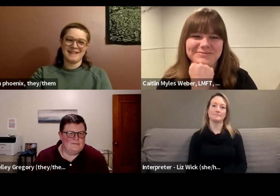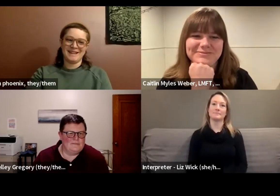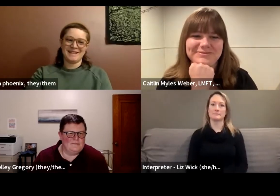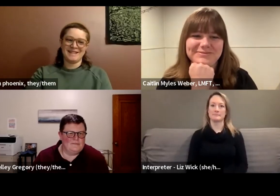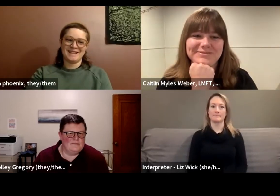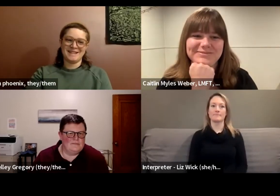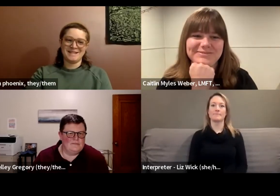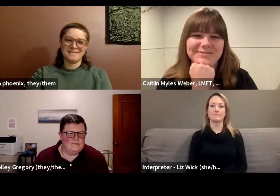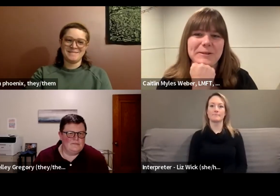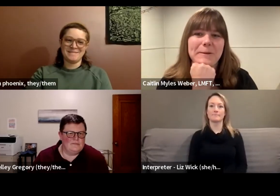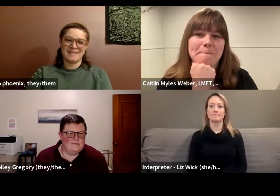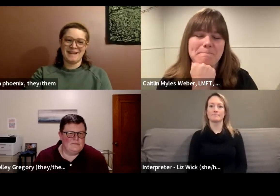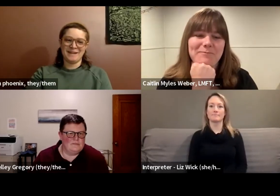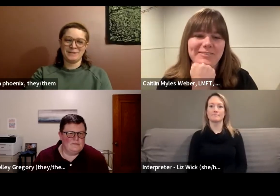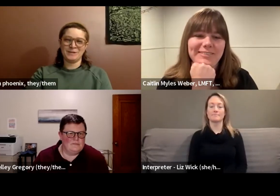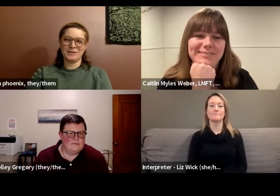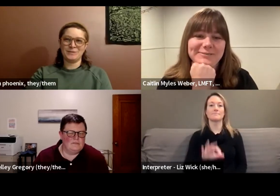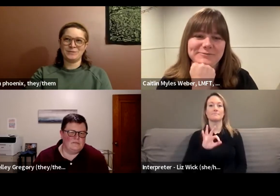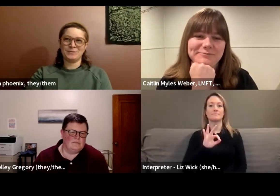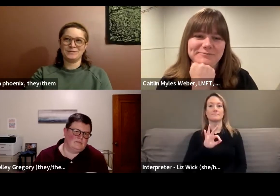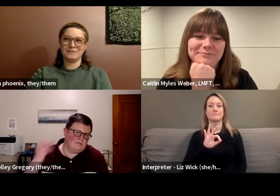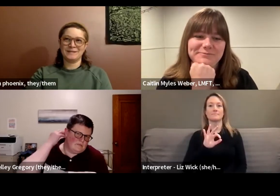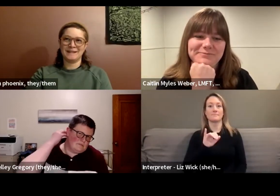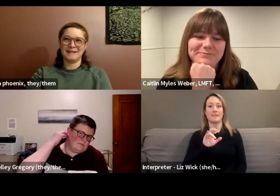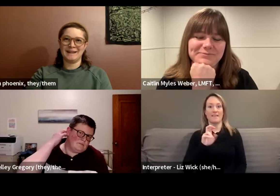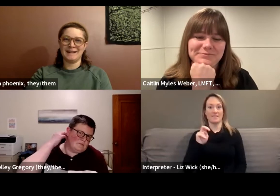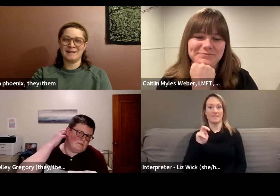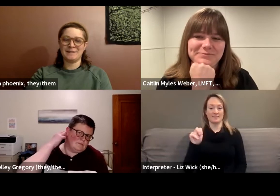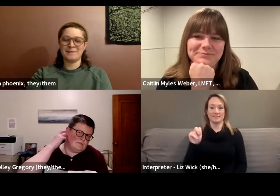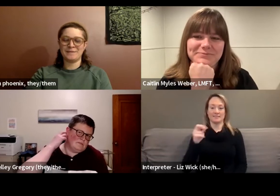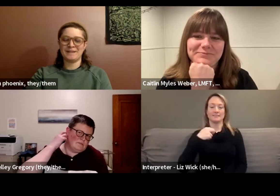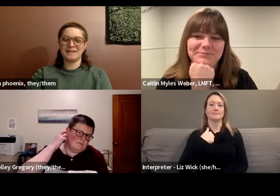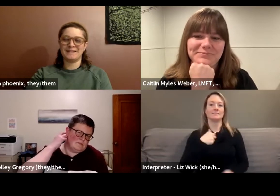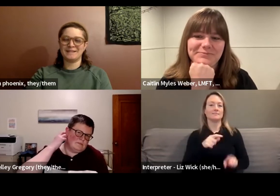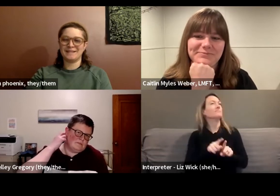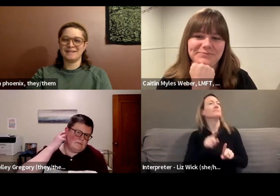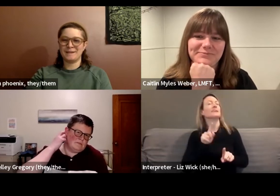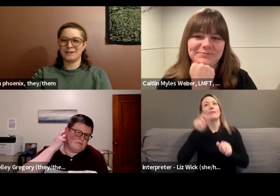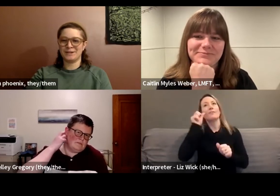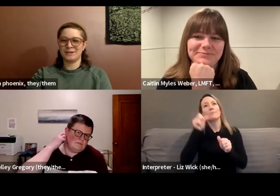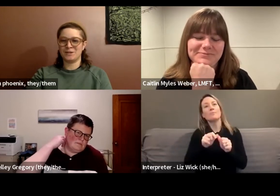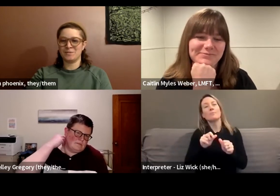Yeah, I also... I can't remember if I, I mentioned earlier,